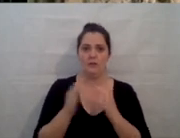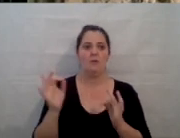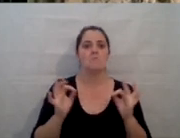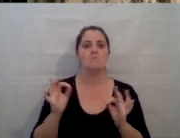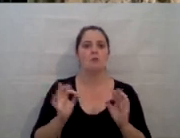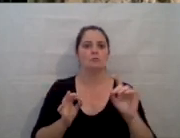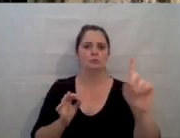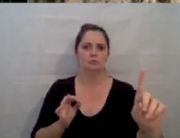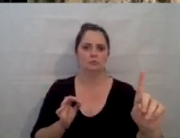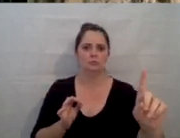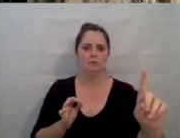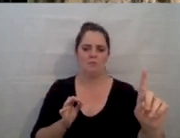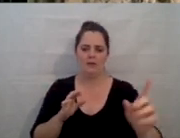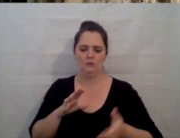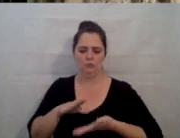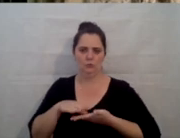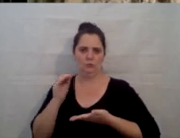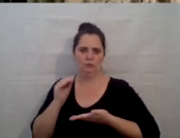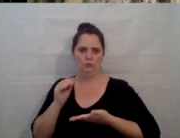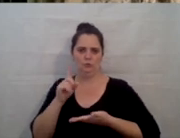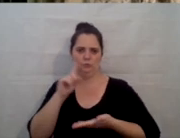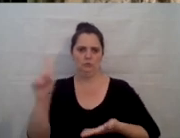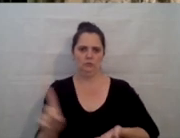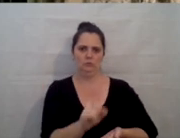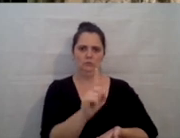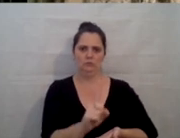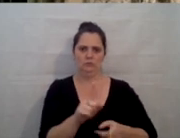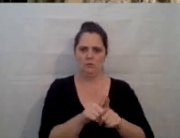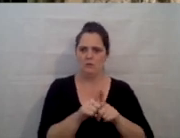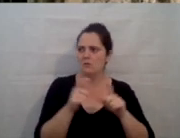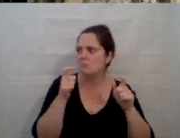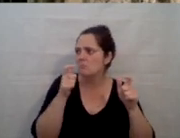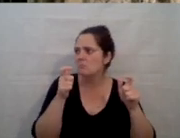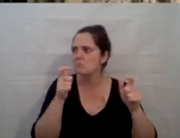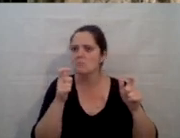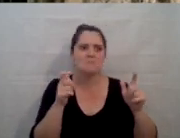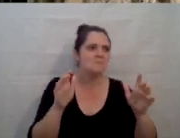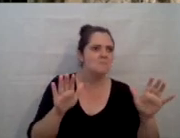as a kind of puritanical bulwark to any sort of,